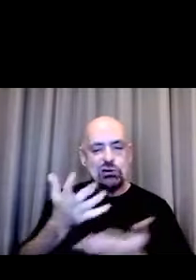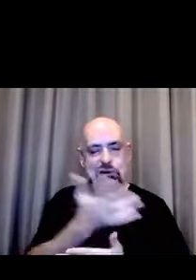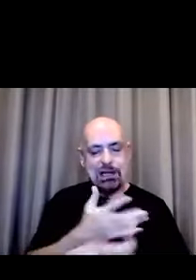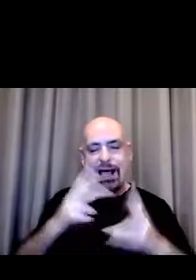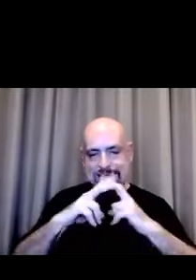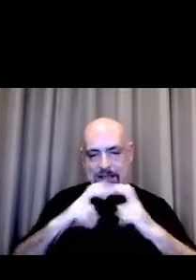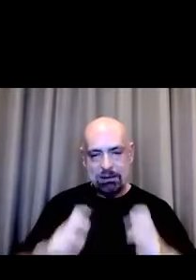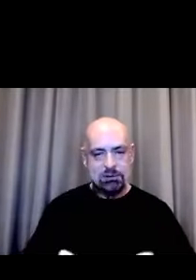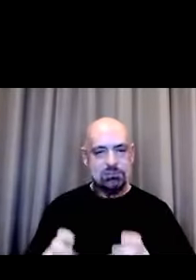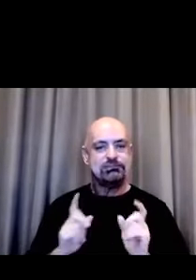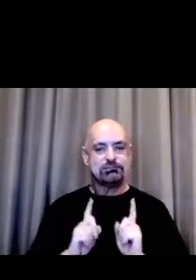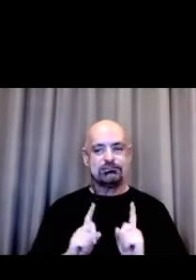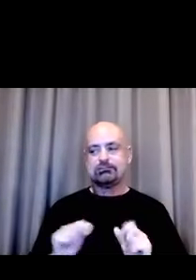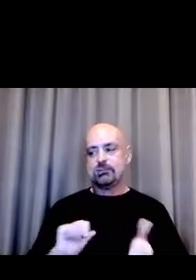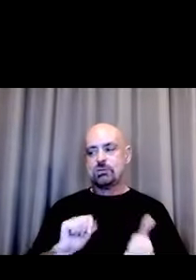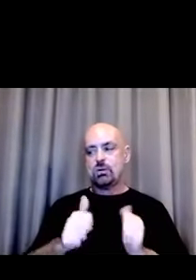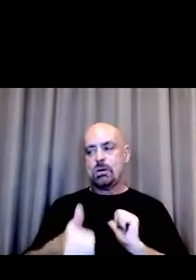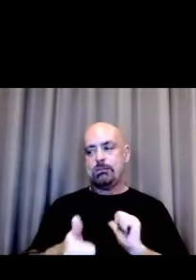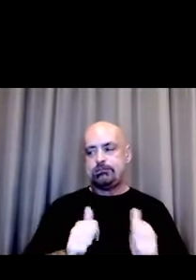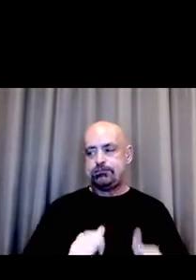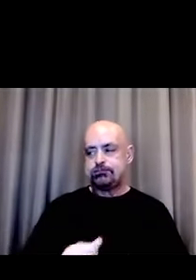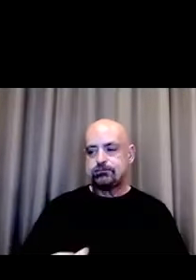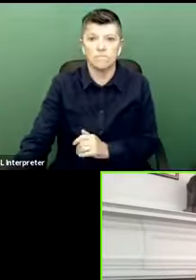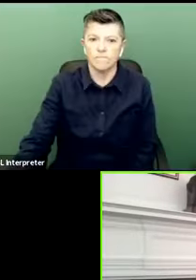articulation of particular commitment